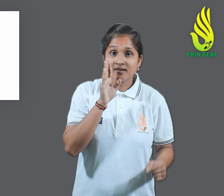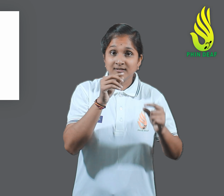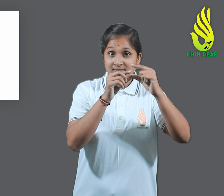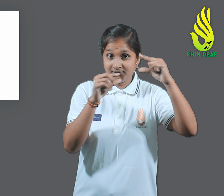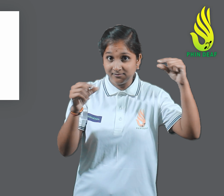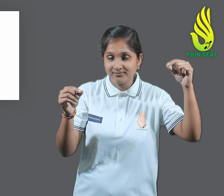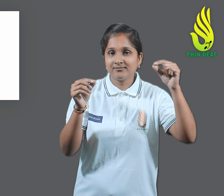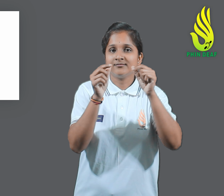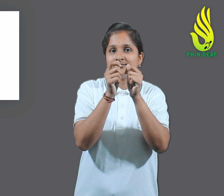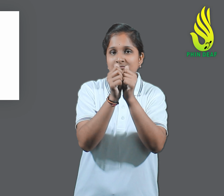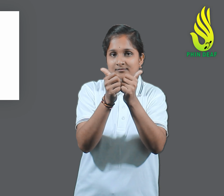Pea